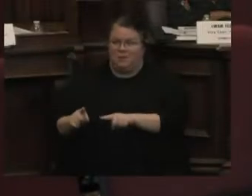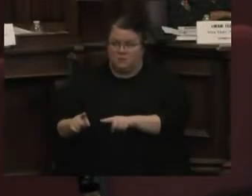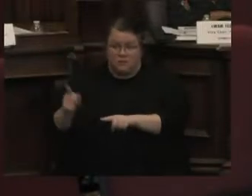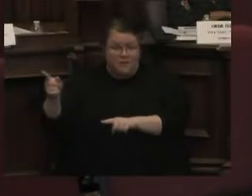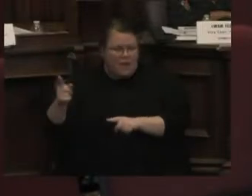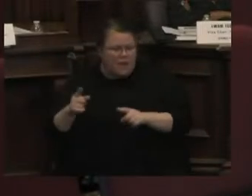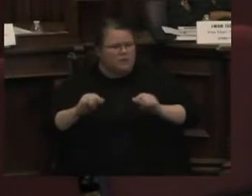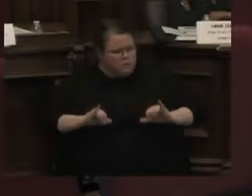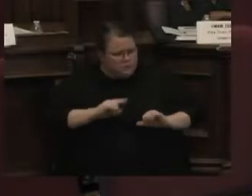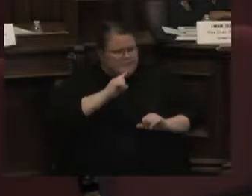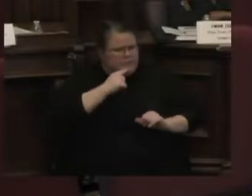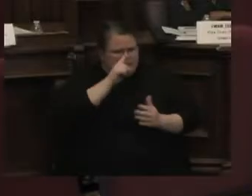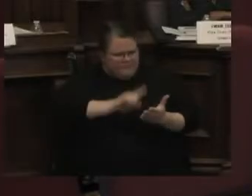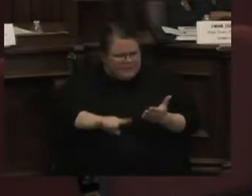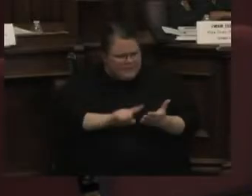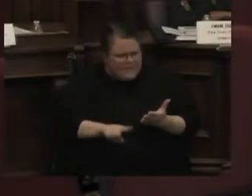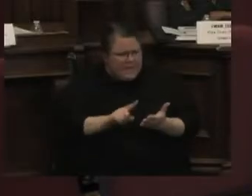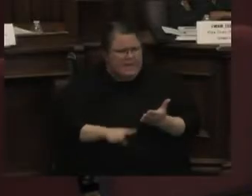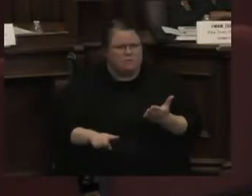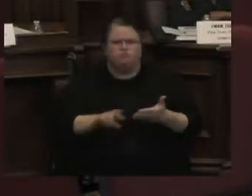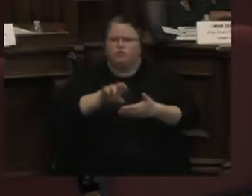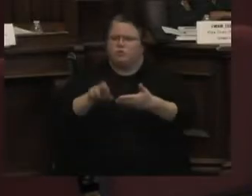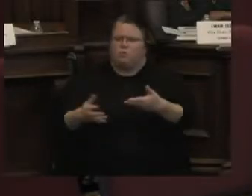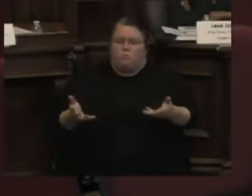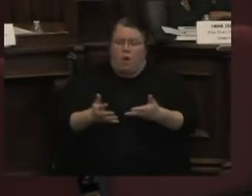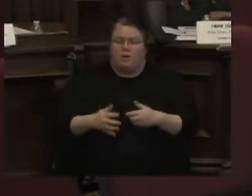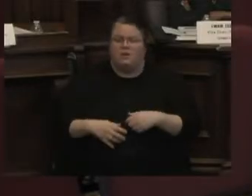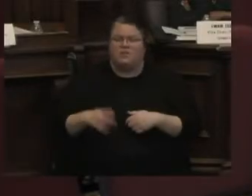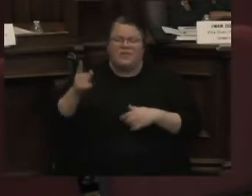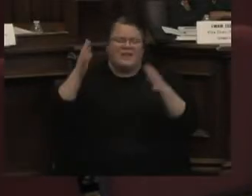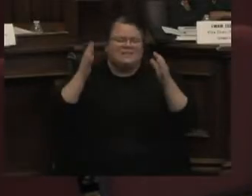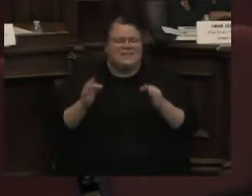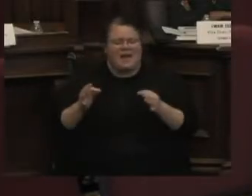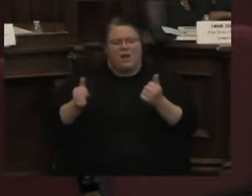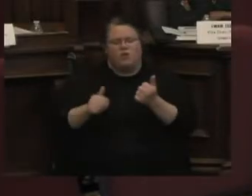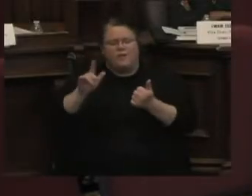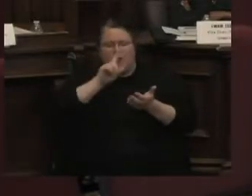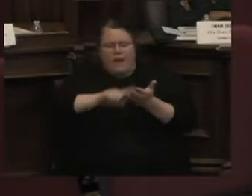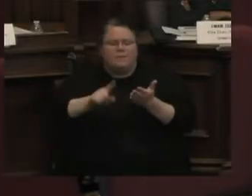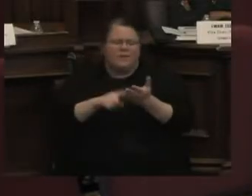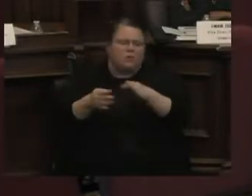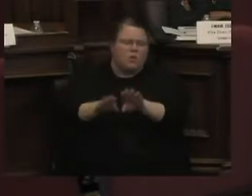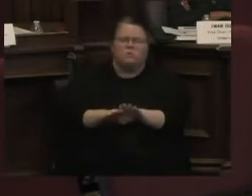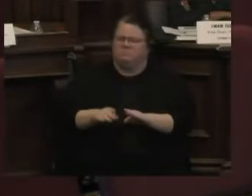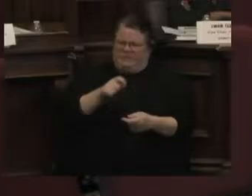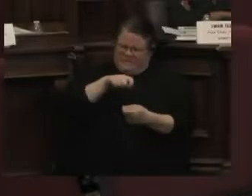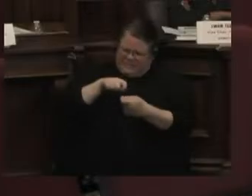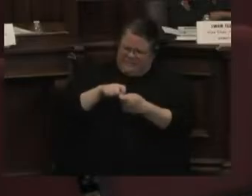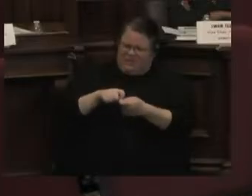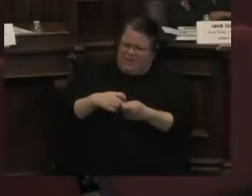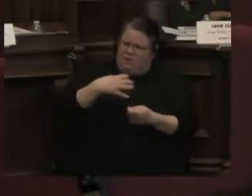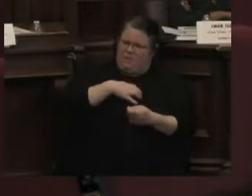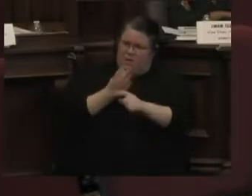over to the RPD, we want to know what happens to them. Are